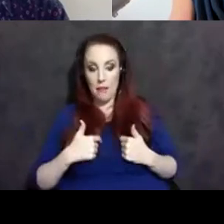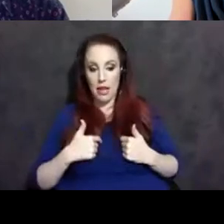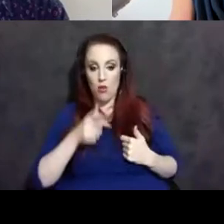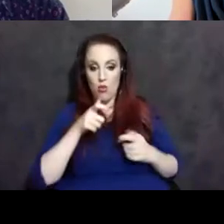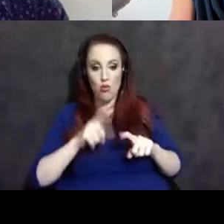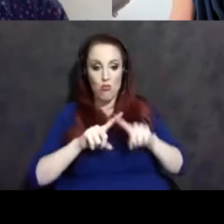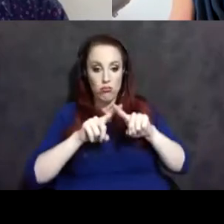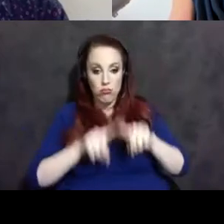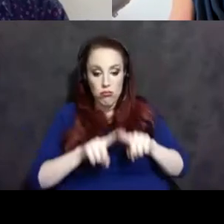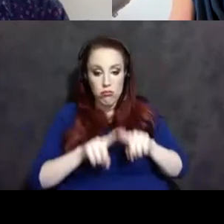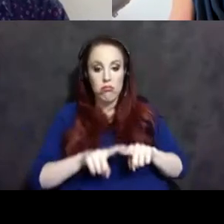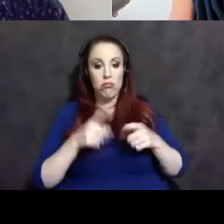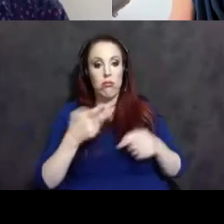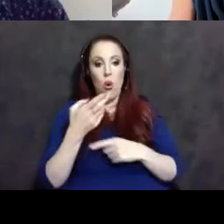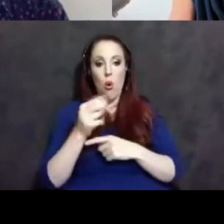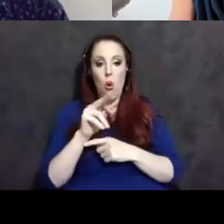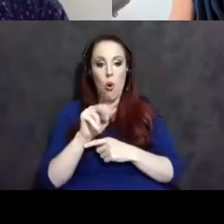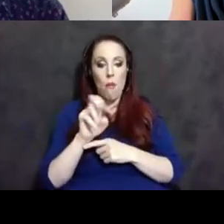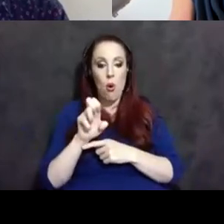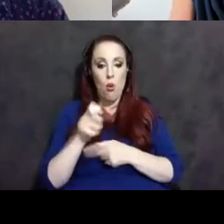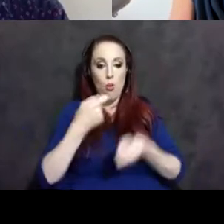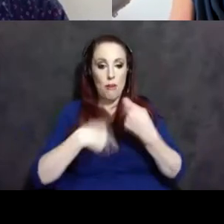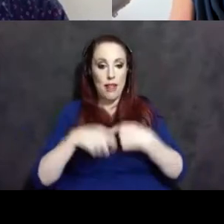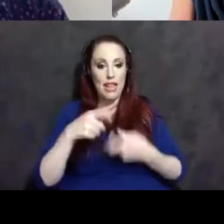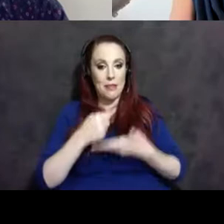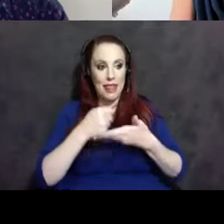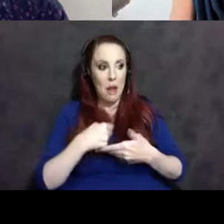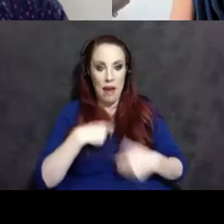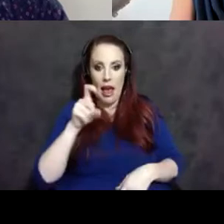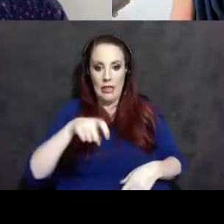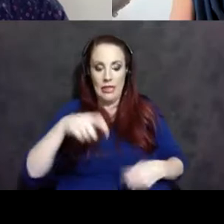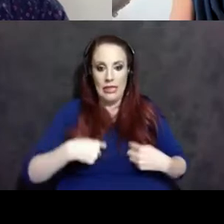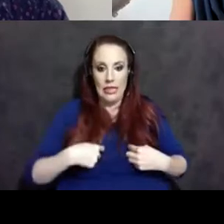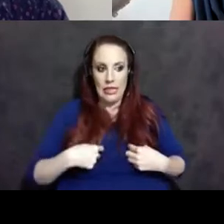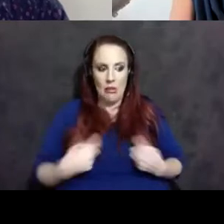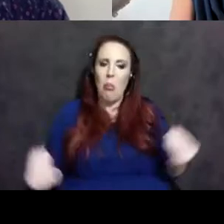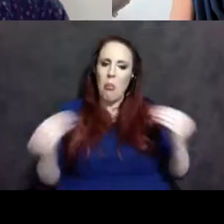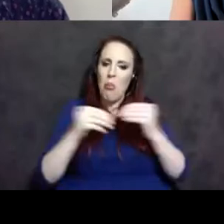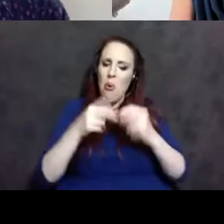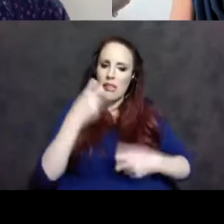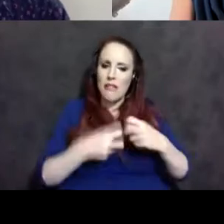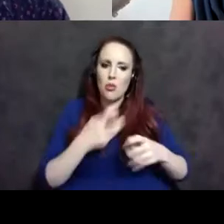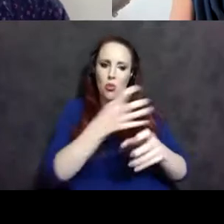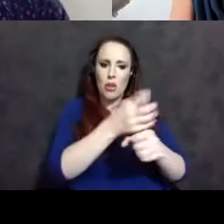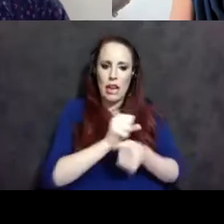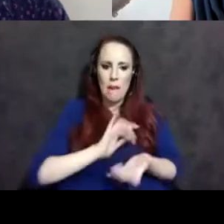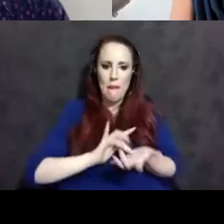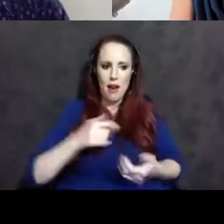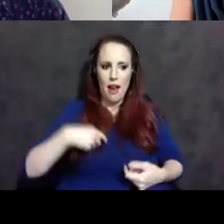replacement therapy. It becomes more difficult for me to get the medication that I need for my own transition.